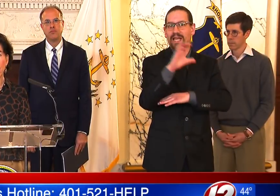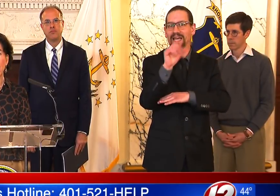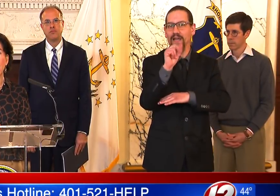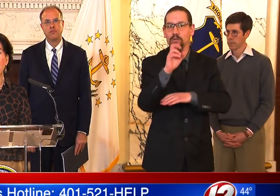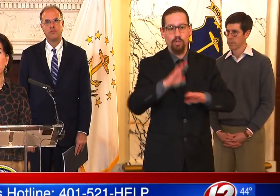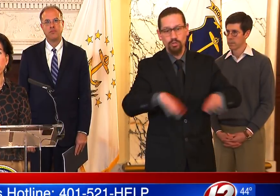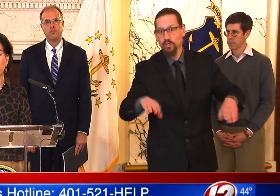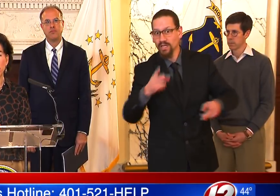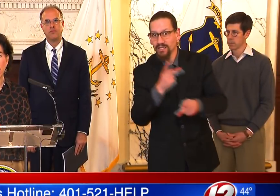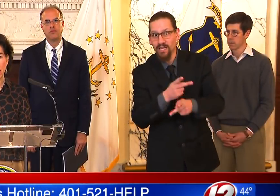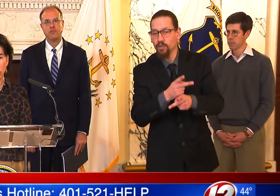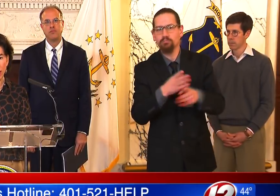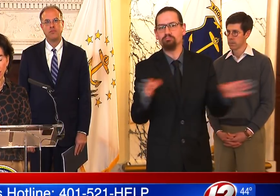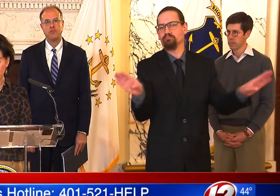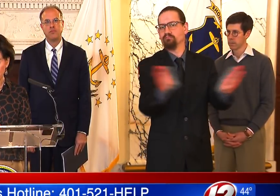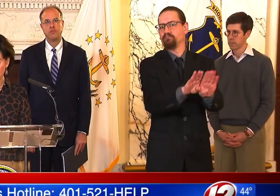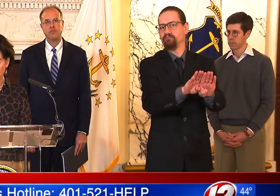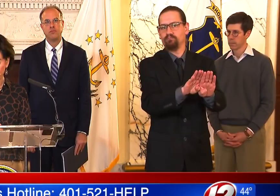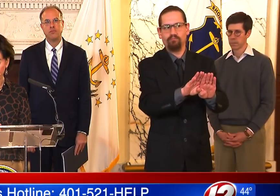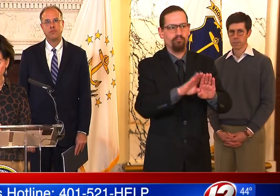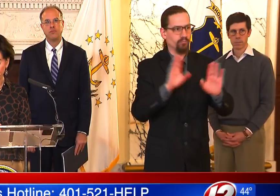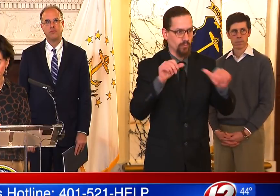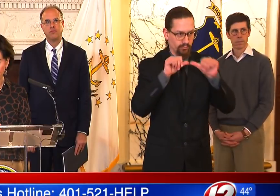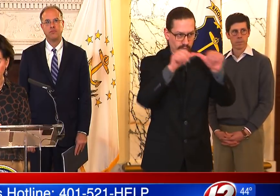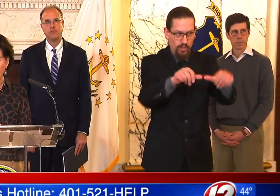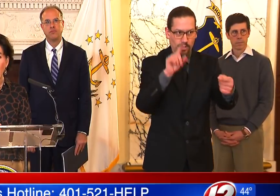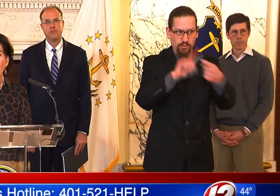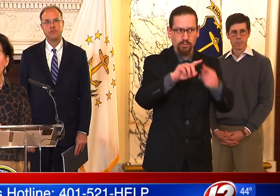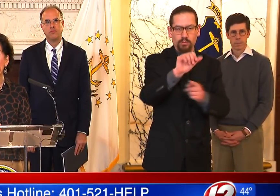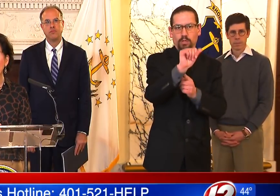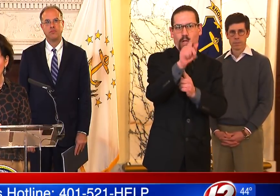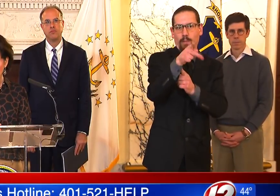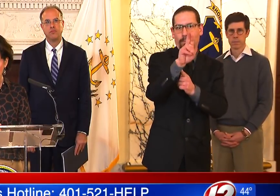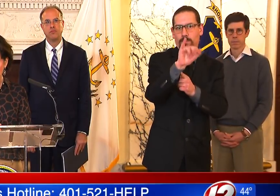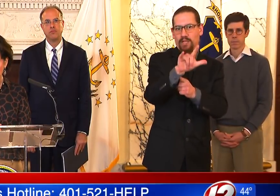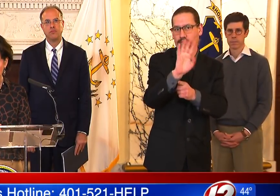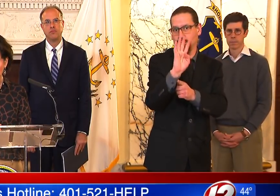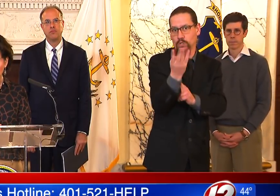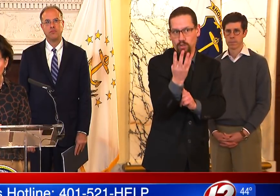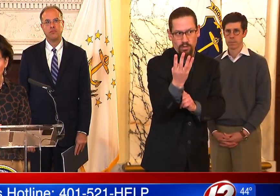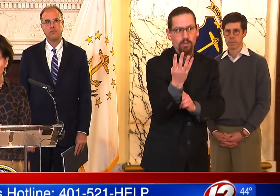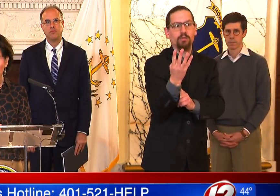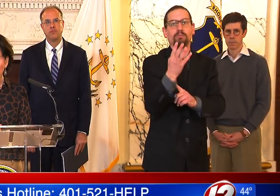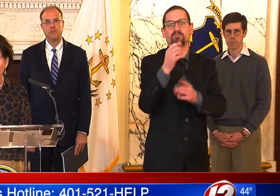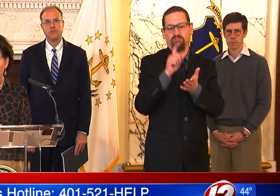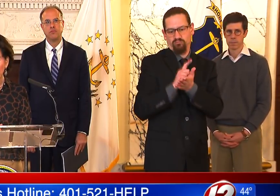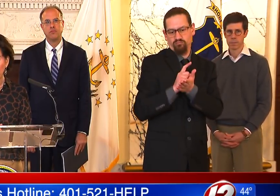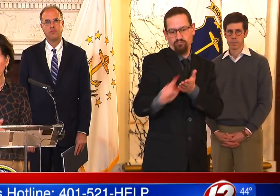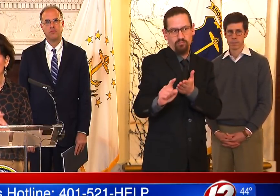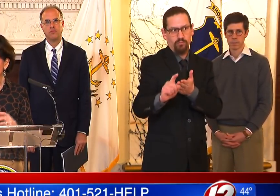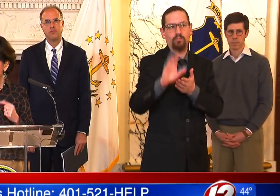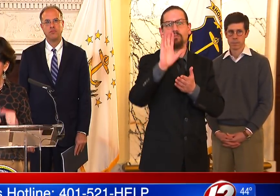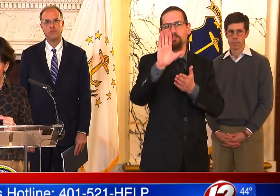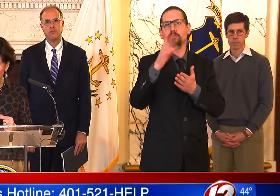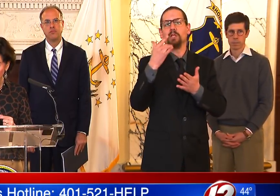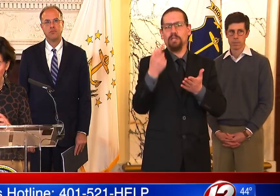ISLAND UNTIL APRIL 4. I AM ONLY DOING IT FOR A WEEK.